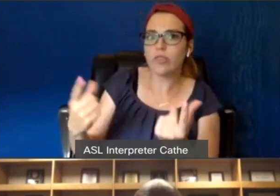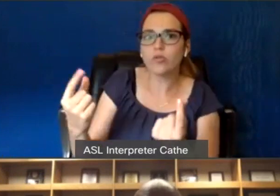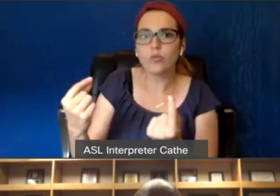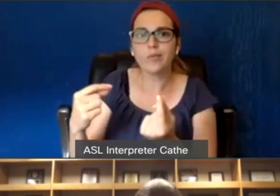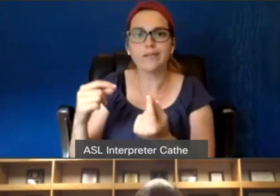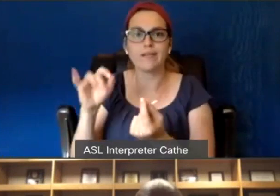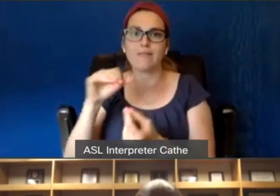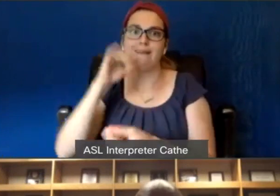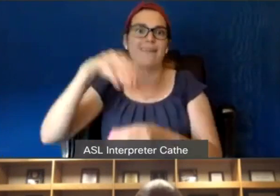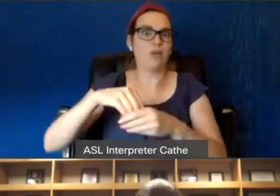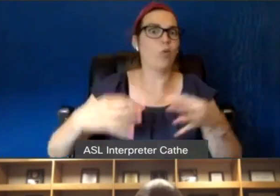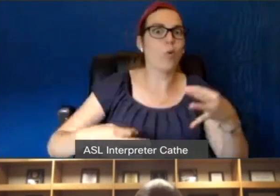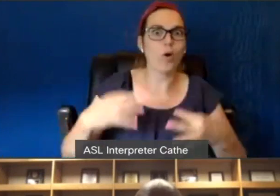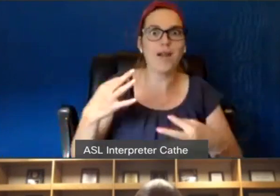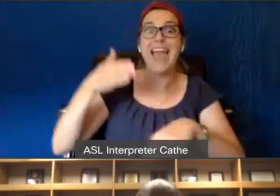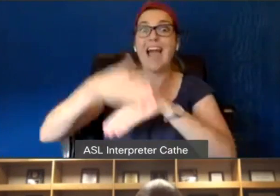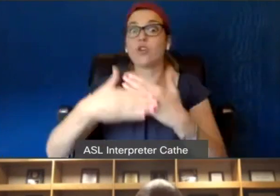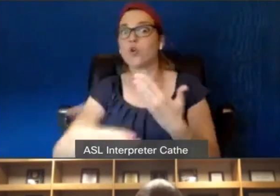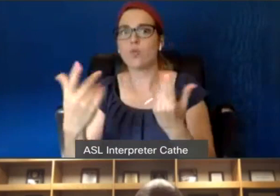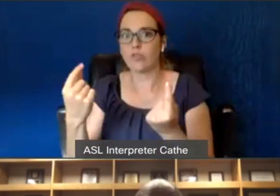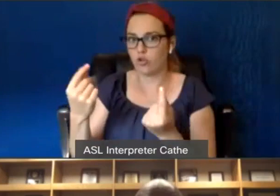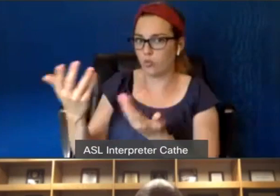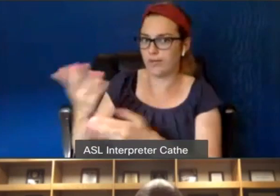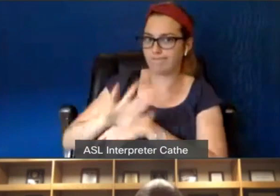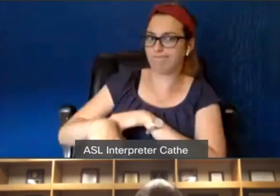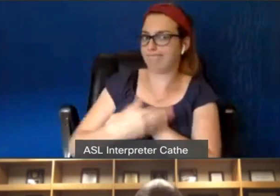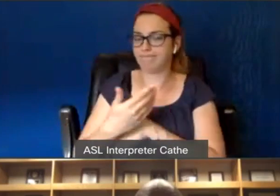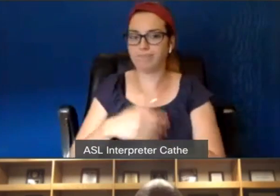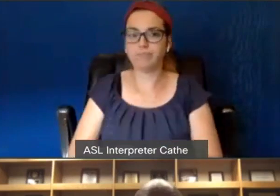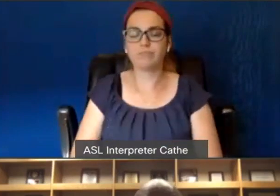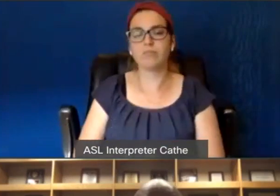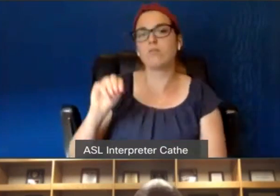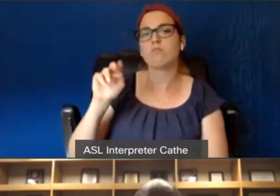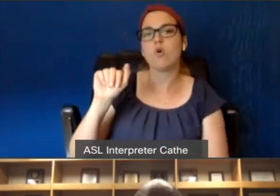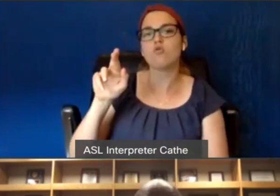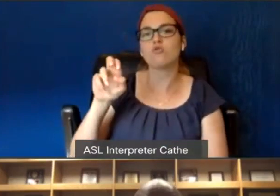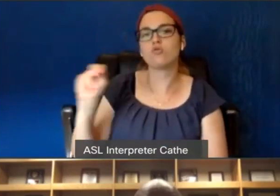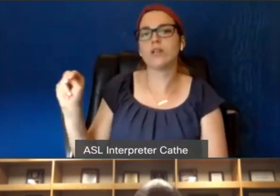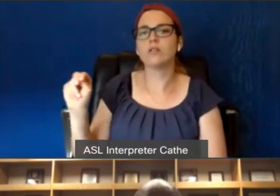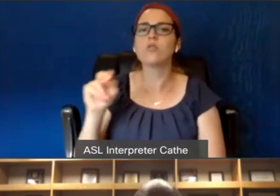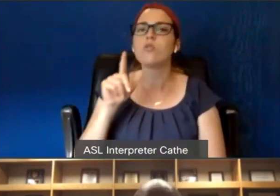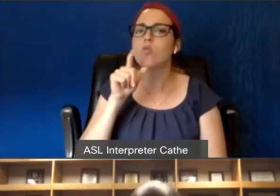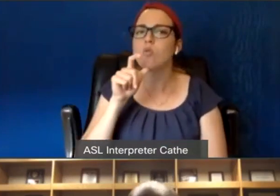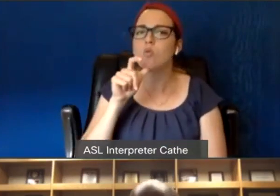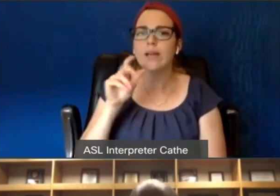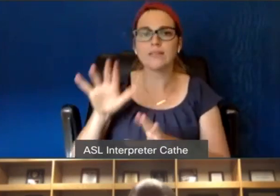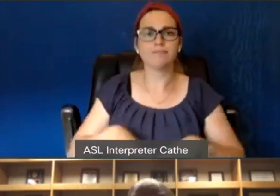And could you tell us who is actually conducting these clandestine visits? Okay.